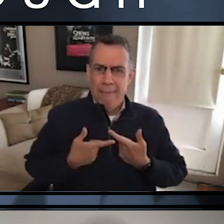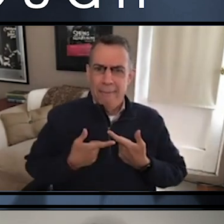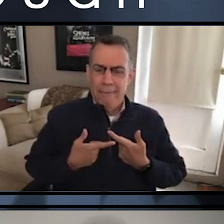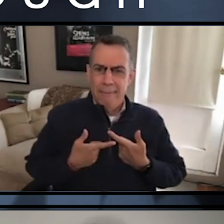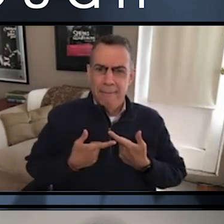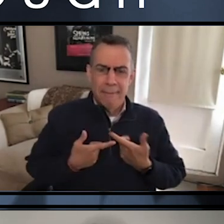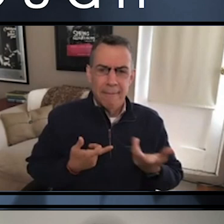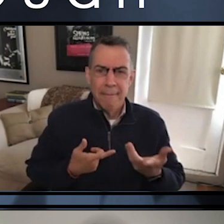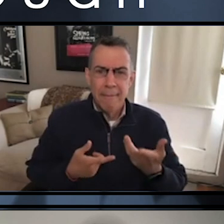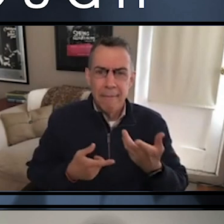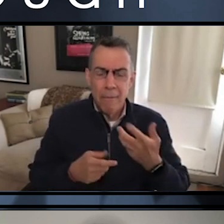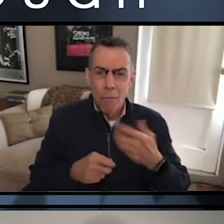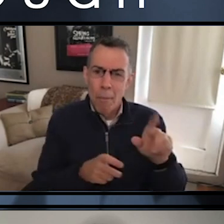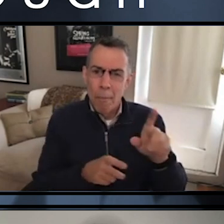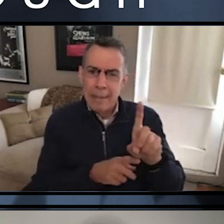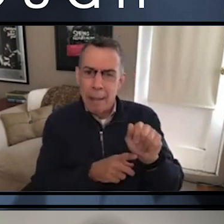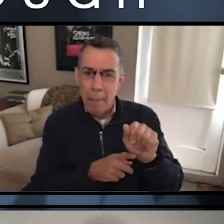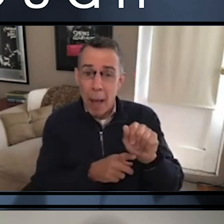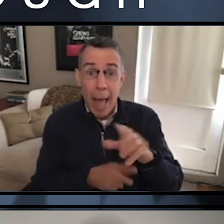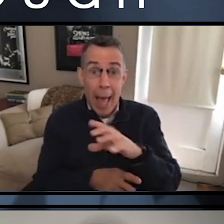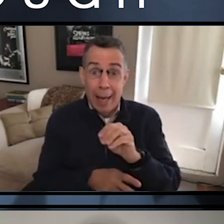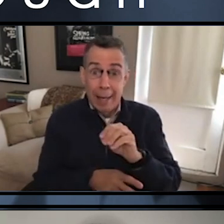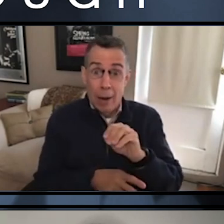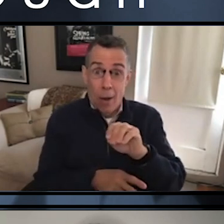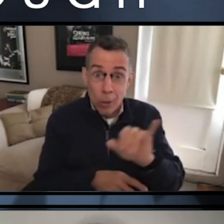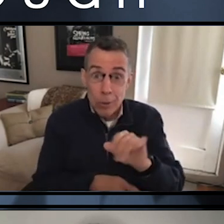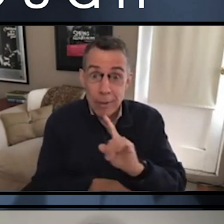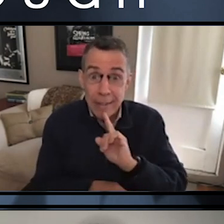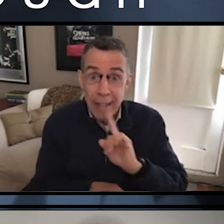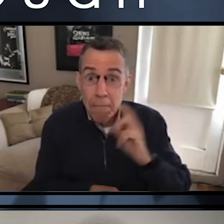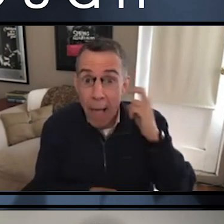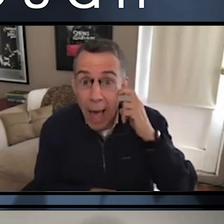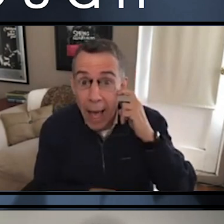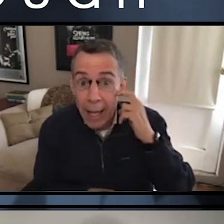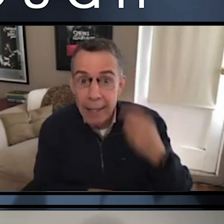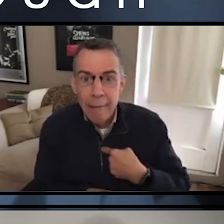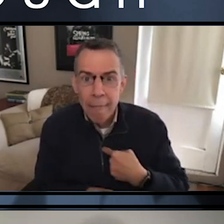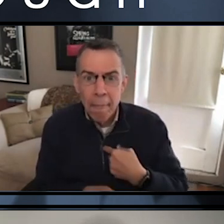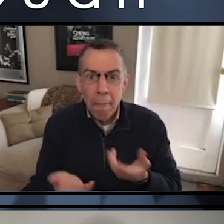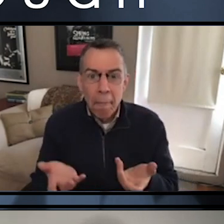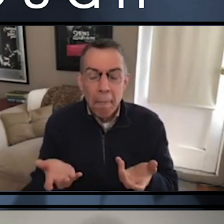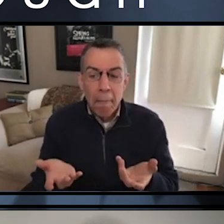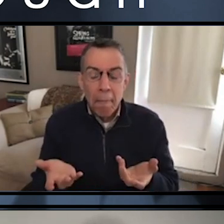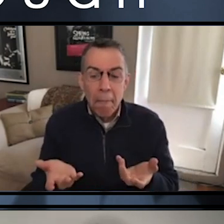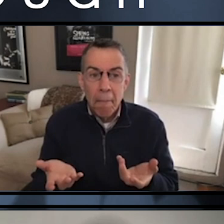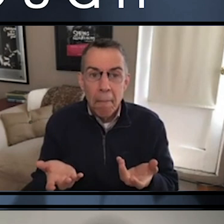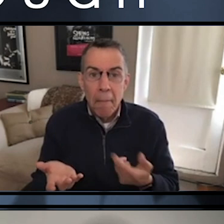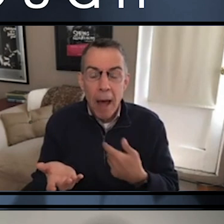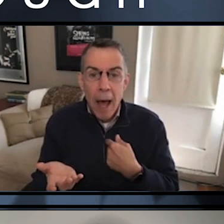from the disability community, let alone the DeafBlind community. That I did. The